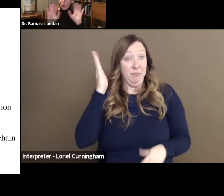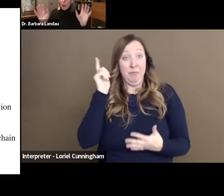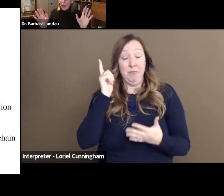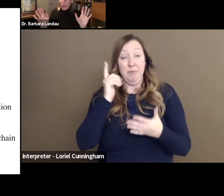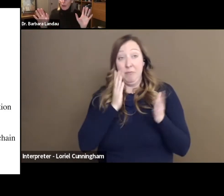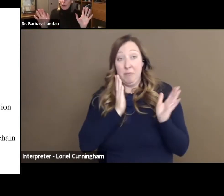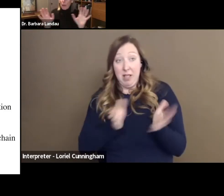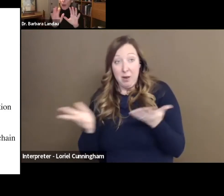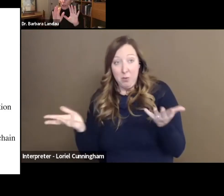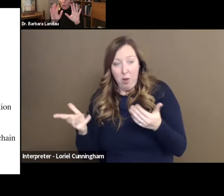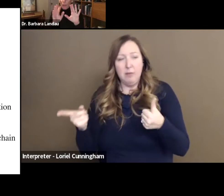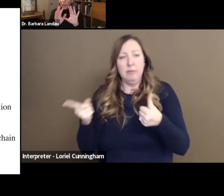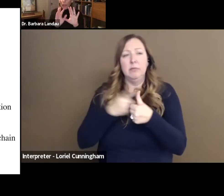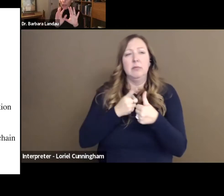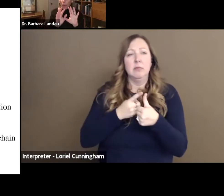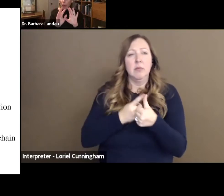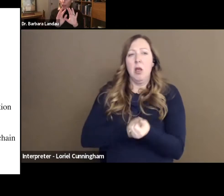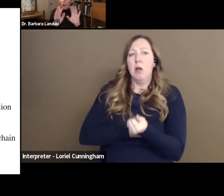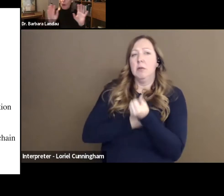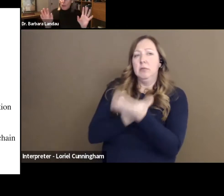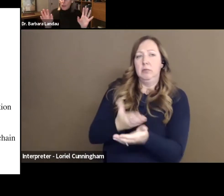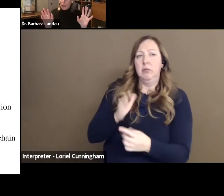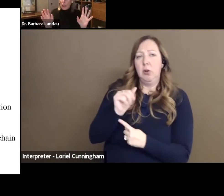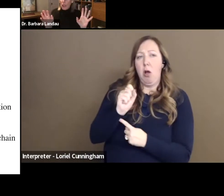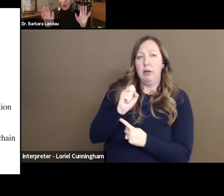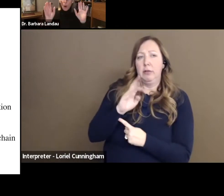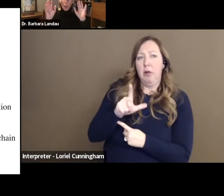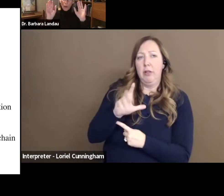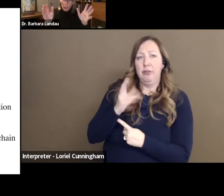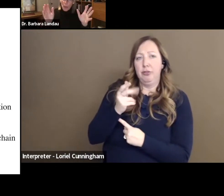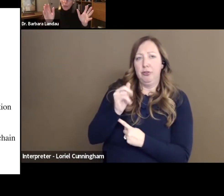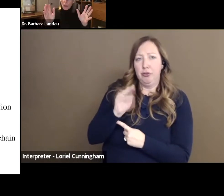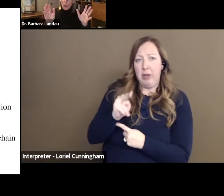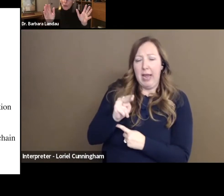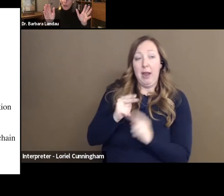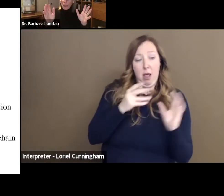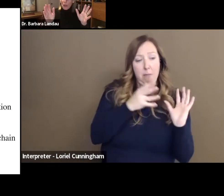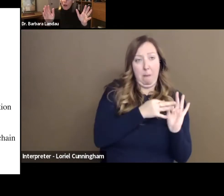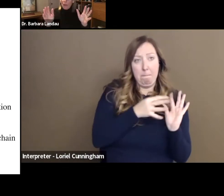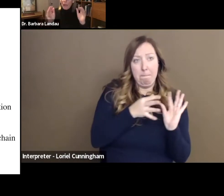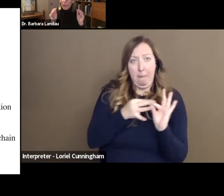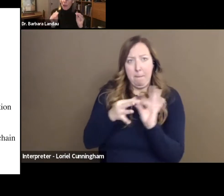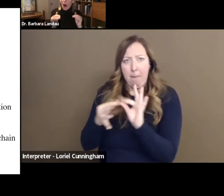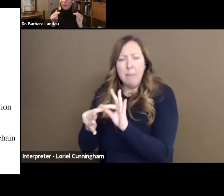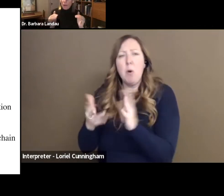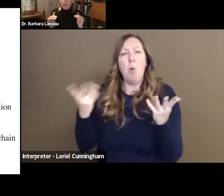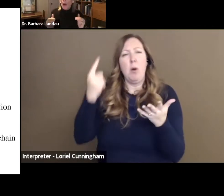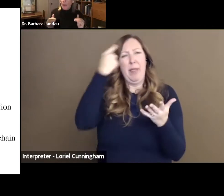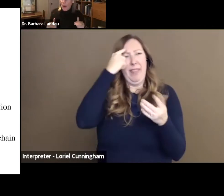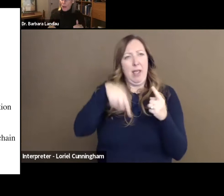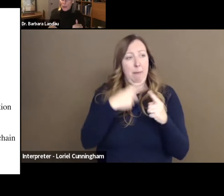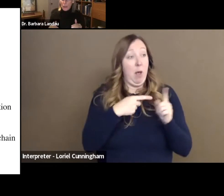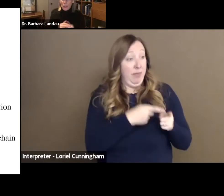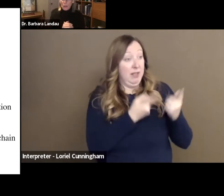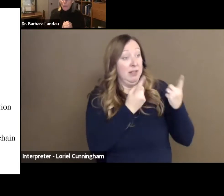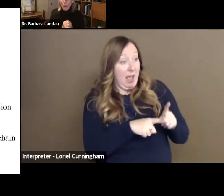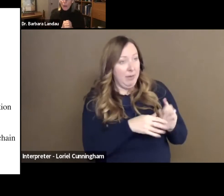think about the possibility possible causes here what are the puzzles we're trying to solve and i'm going to offer